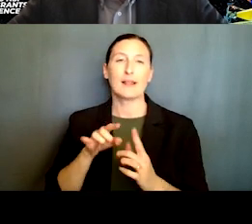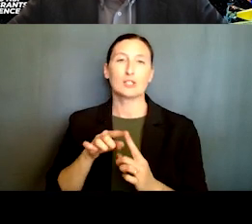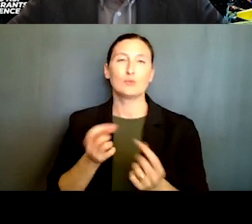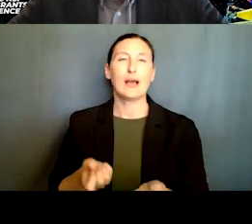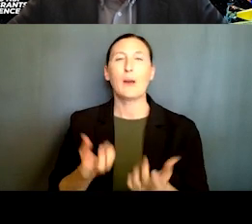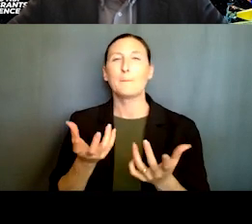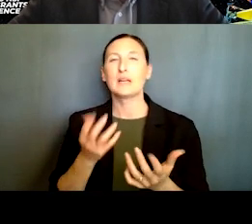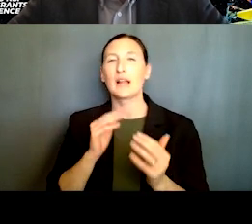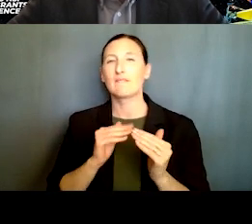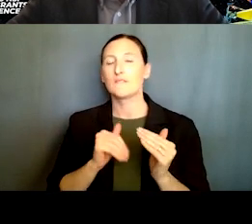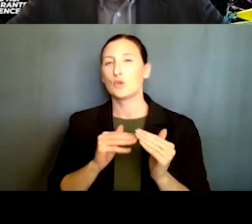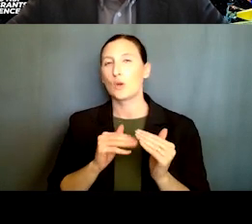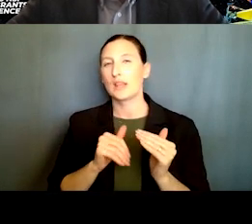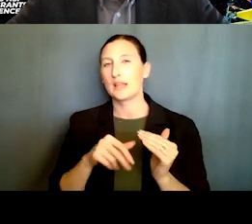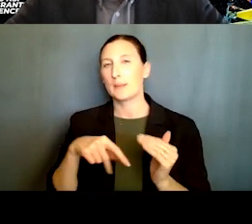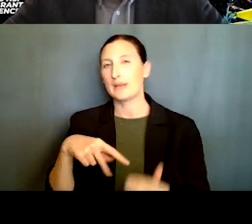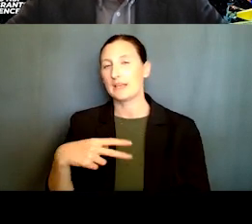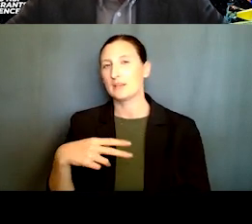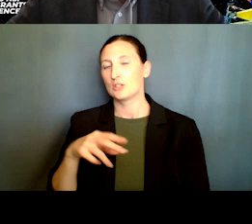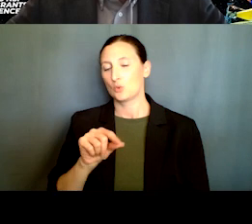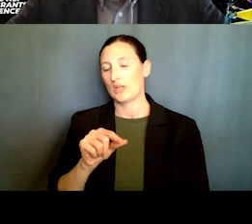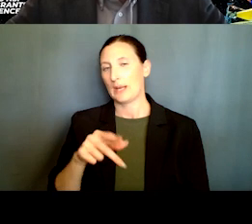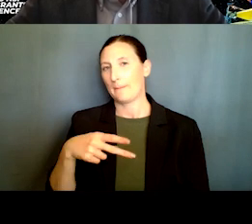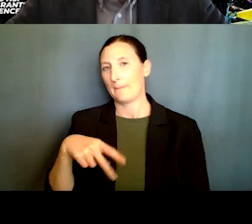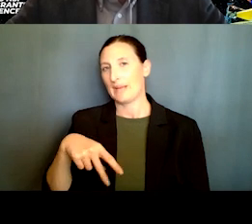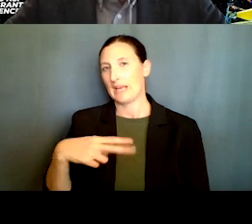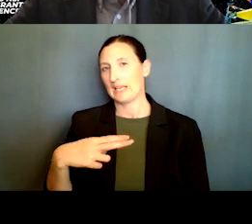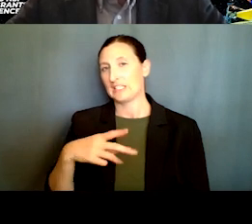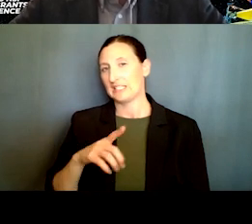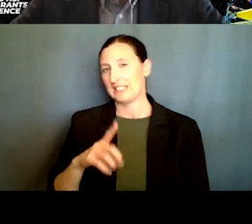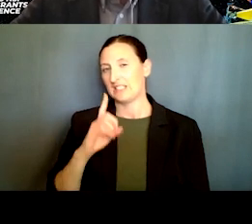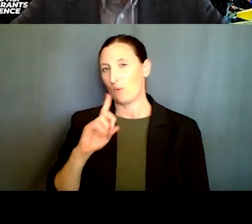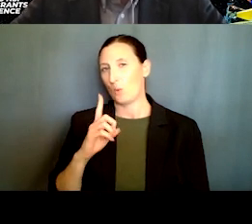I think it's fewer than 20 PhDs in any discipline in the past five years. Something like that.